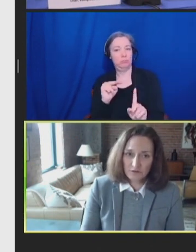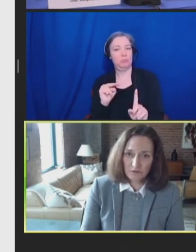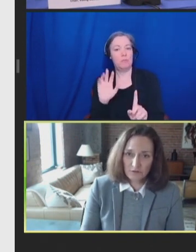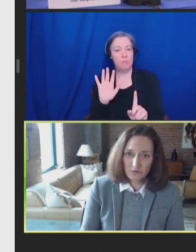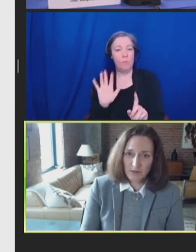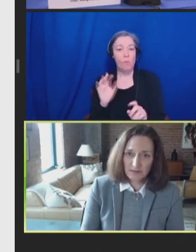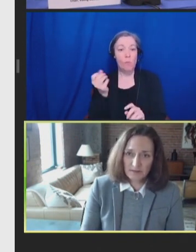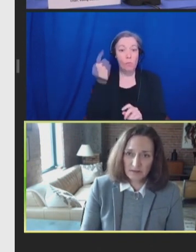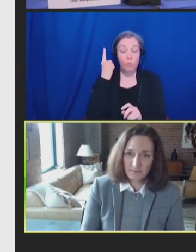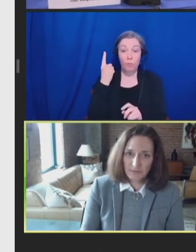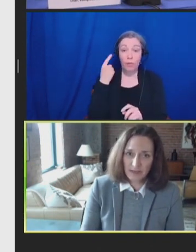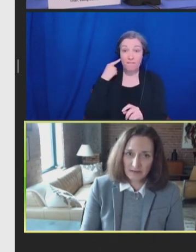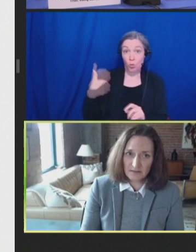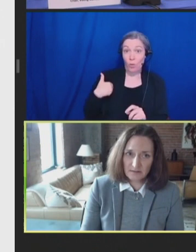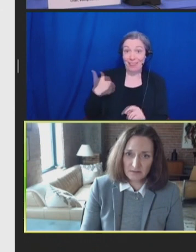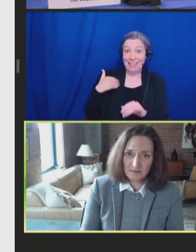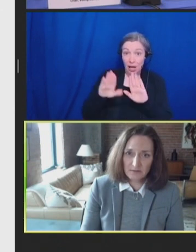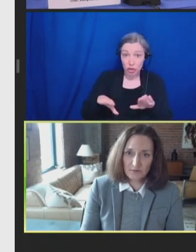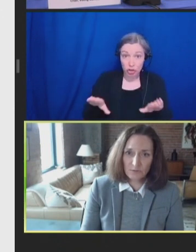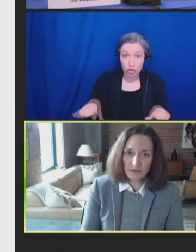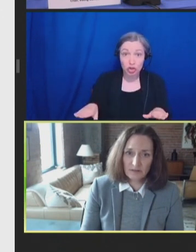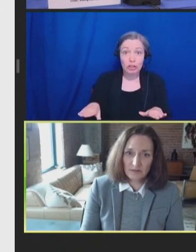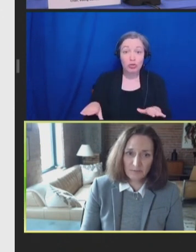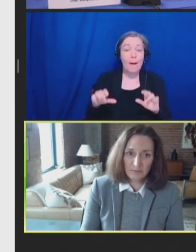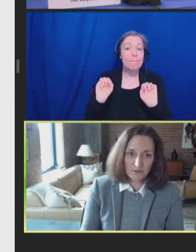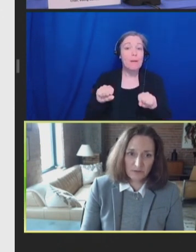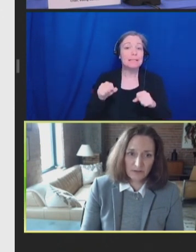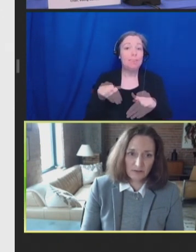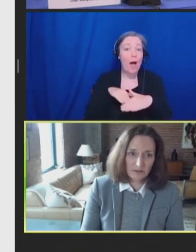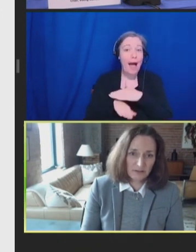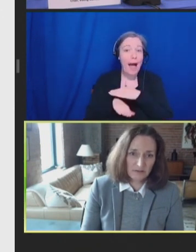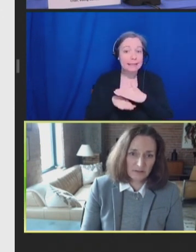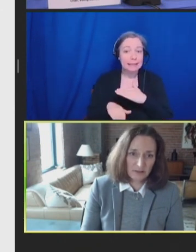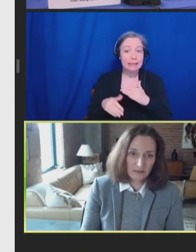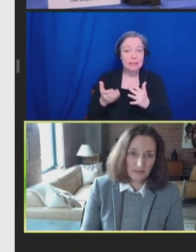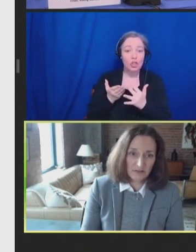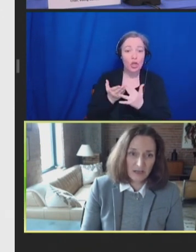and young children who might access this through an ambulatory or clinical setting,